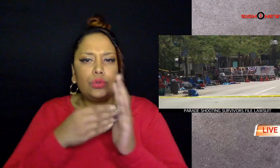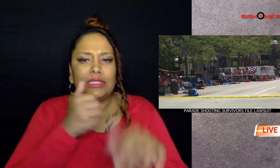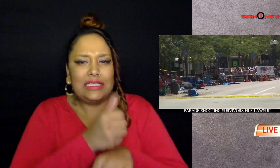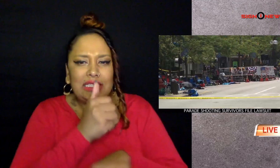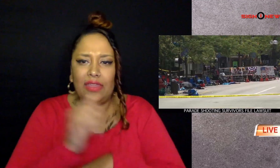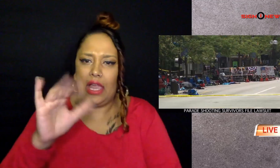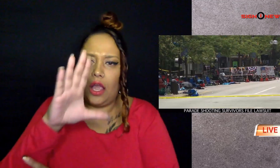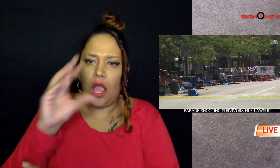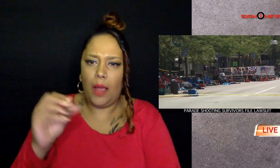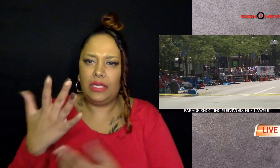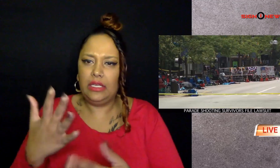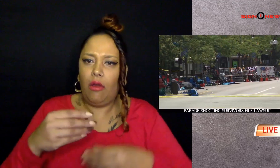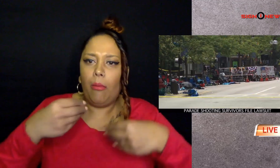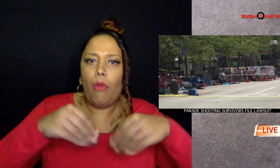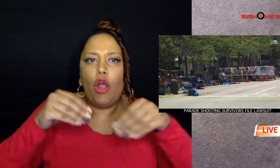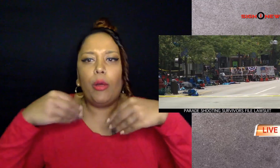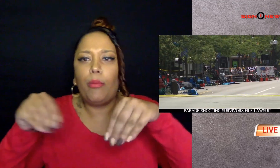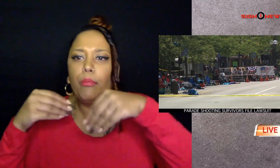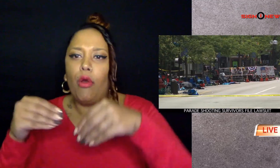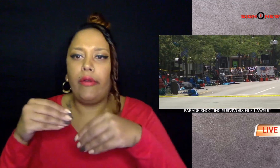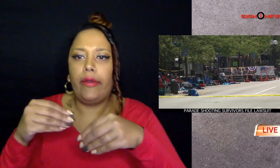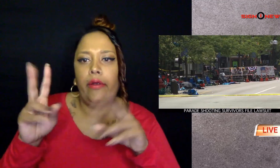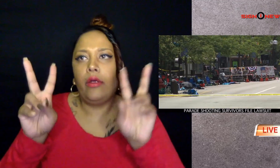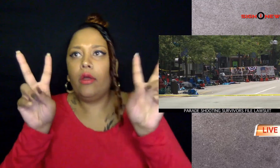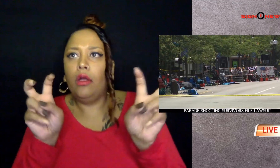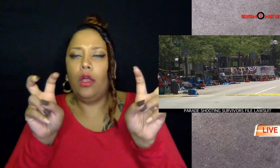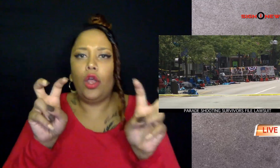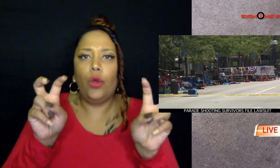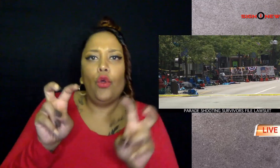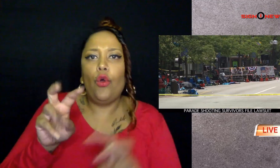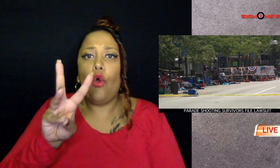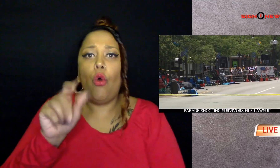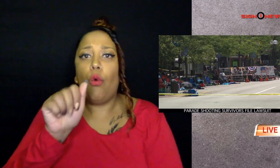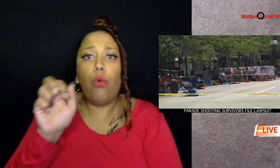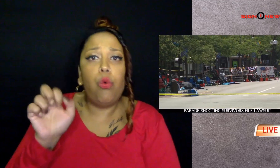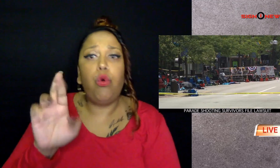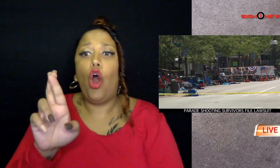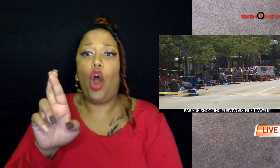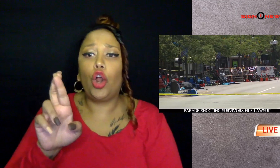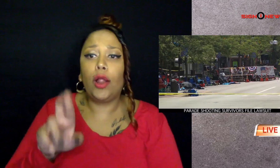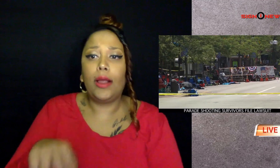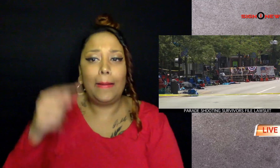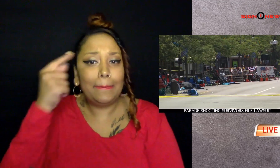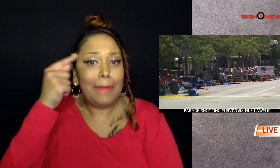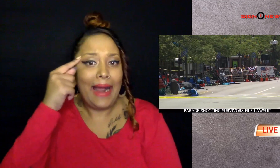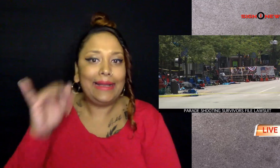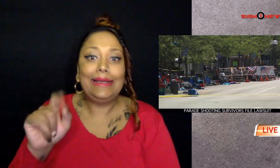the suit accuses the company of recklessly marketing a warrior mentality